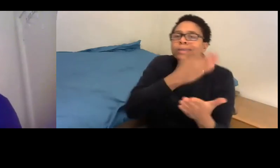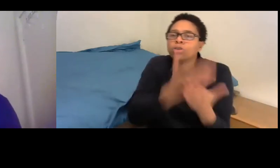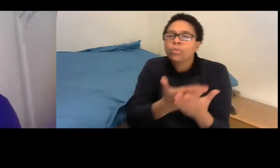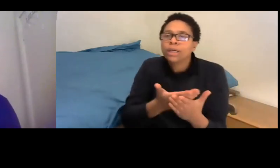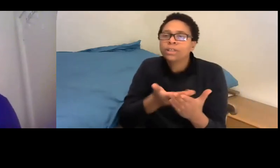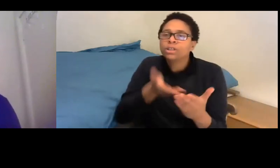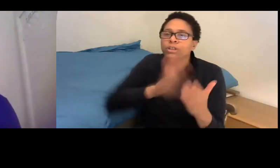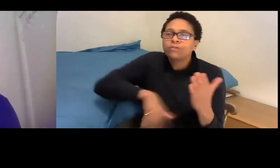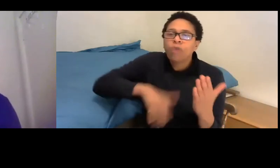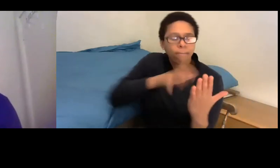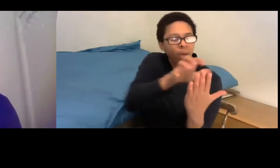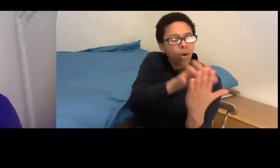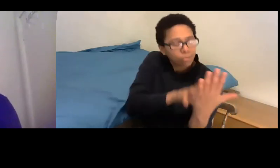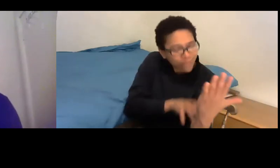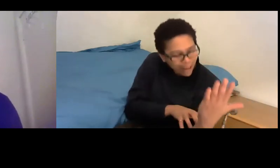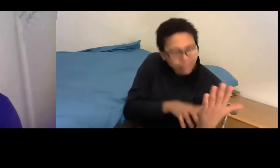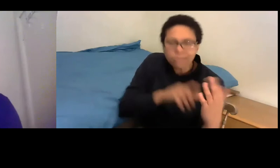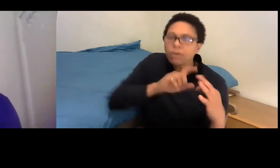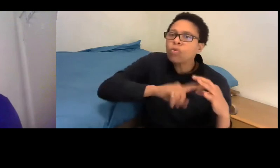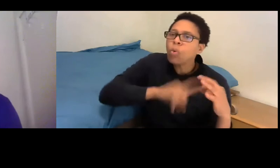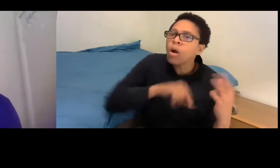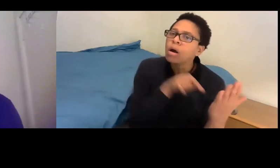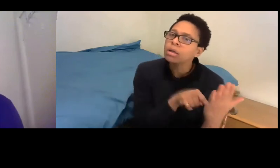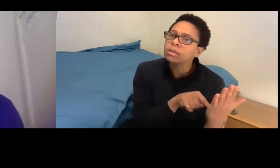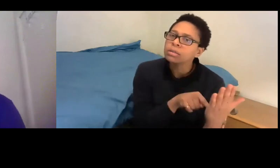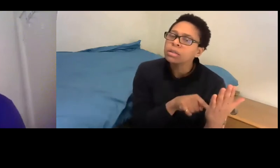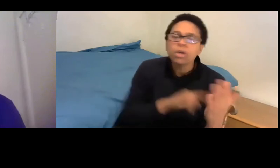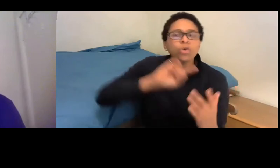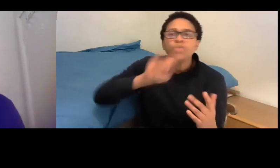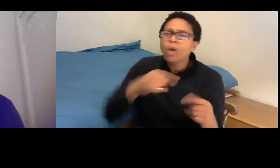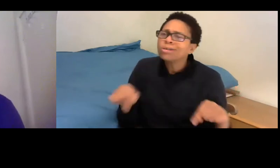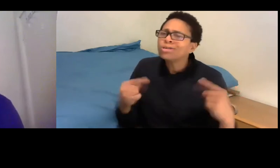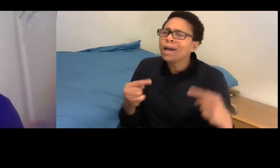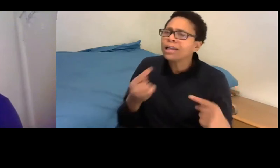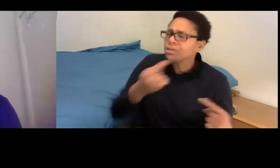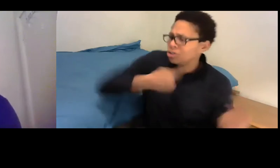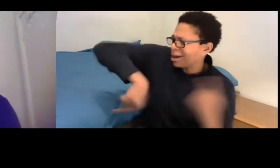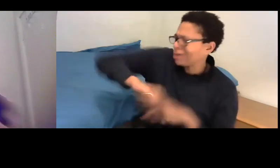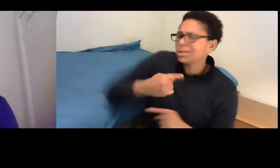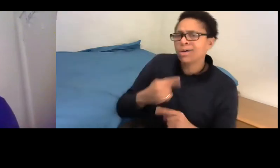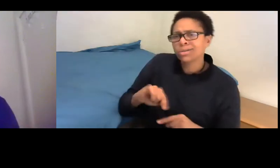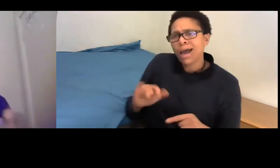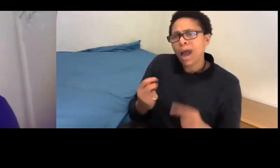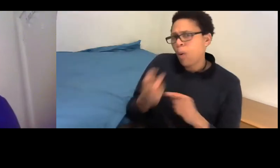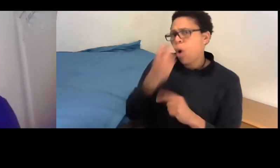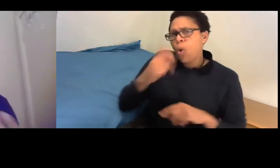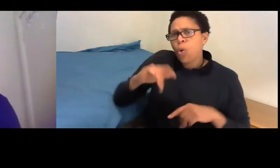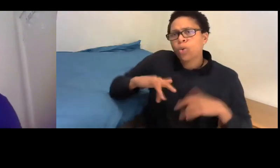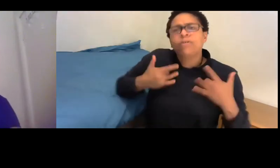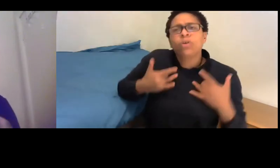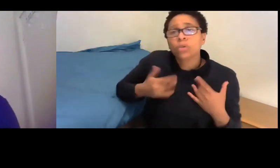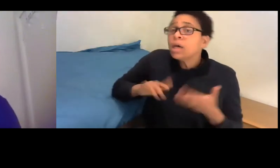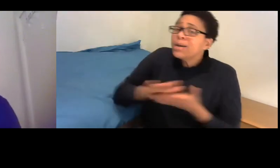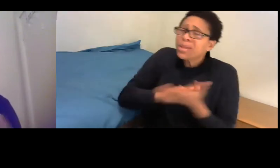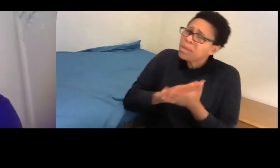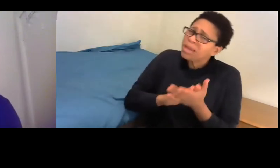the religion, who challenge some of its own assumptions, right. So they take away that kind of agency, not just of LGBTQ